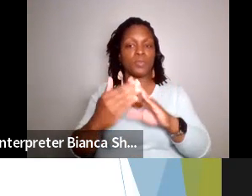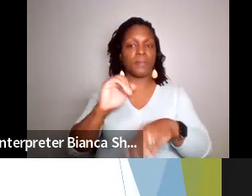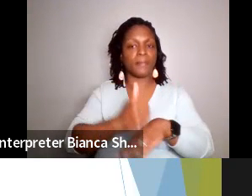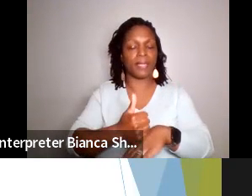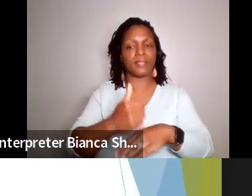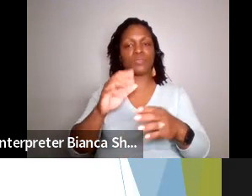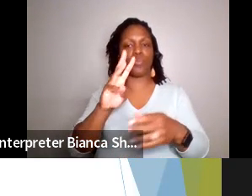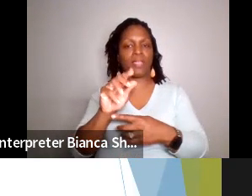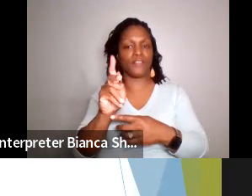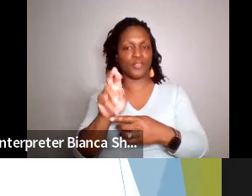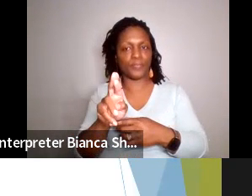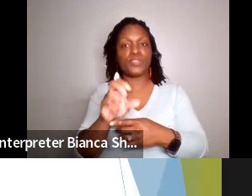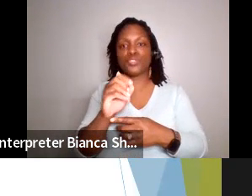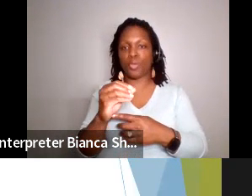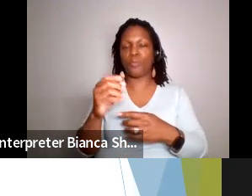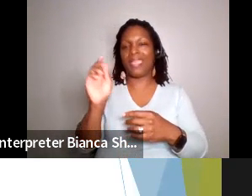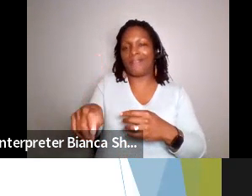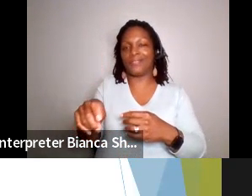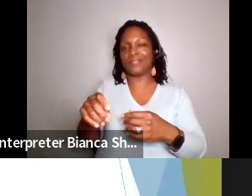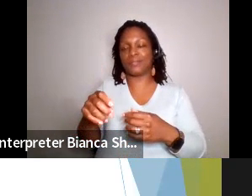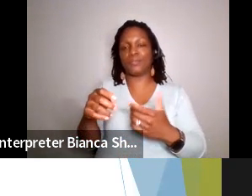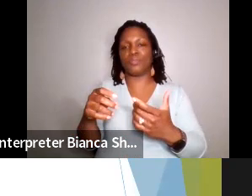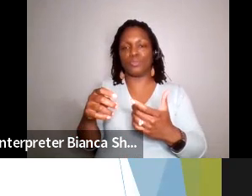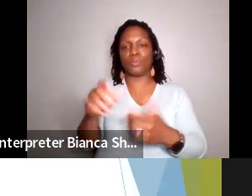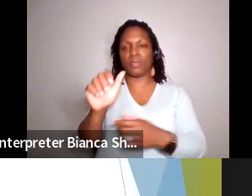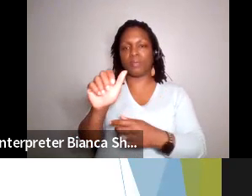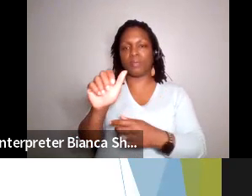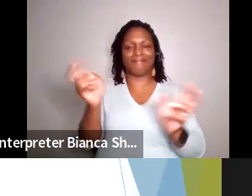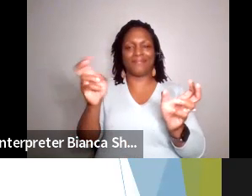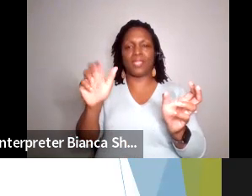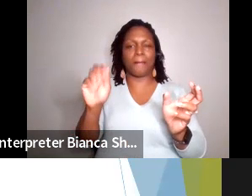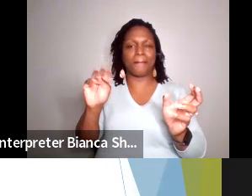amendment, so we will be making amendments to our waiver.